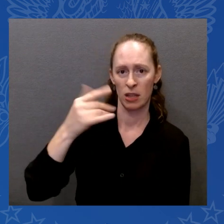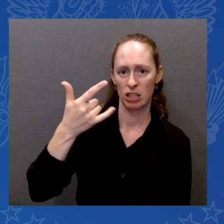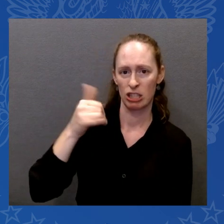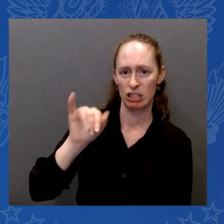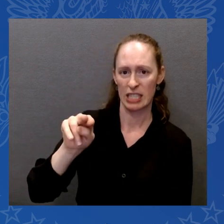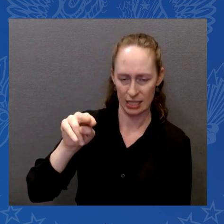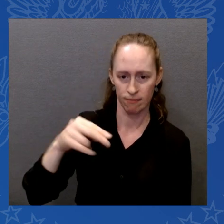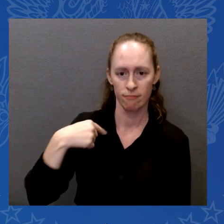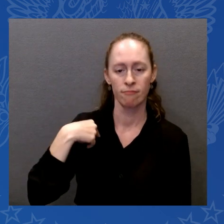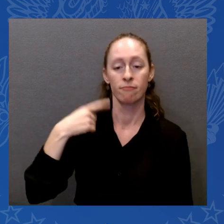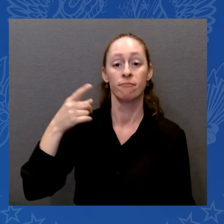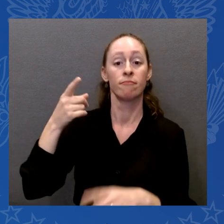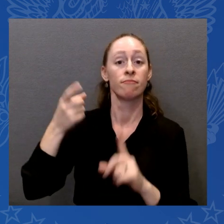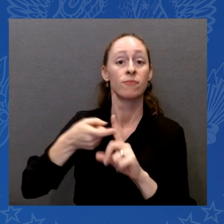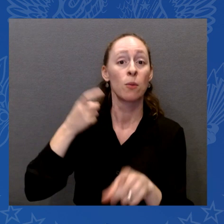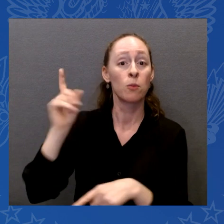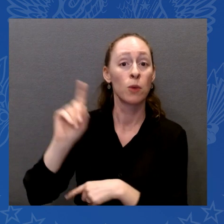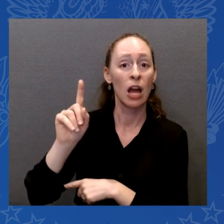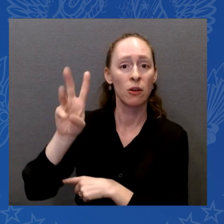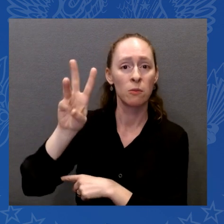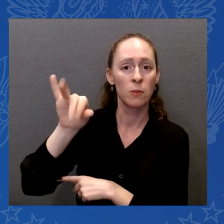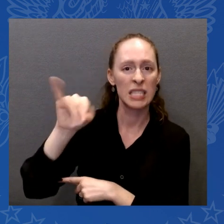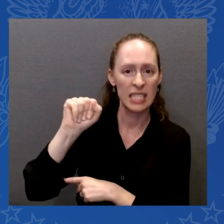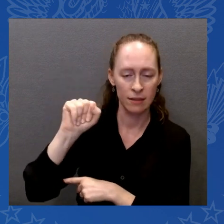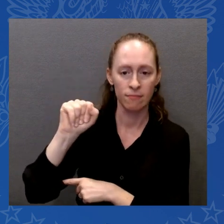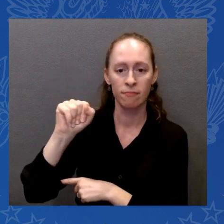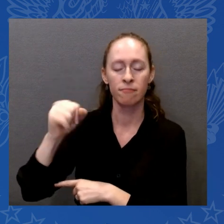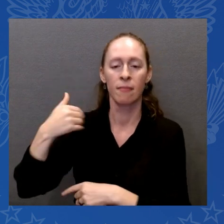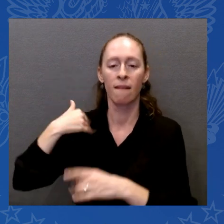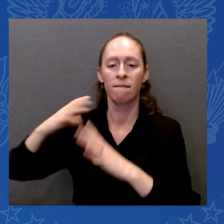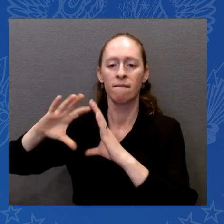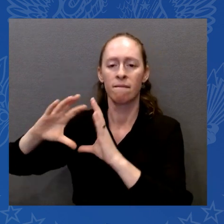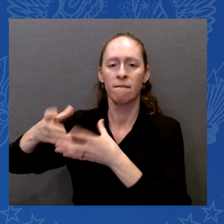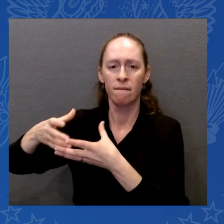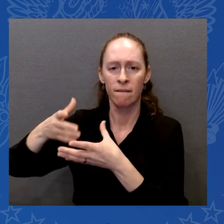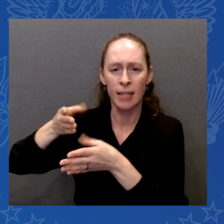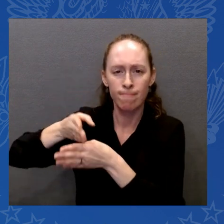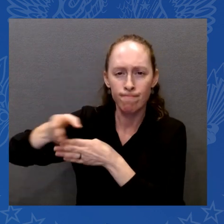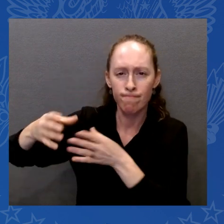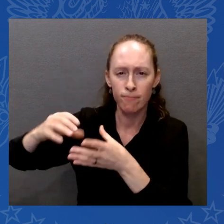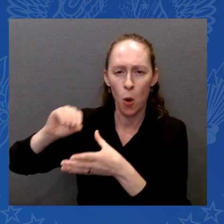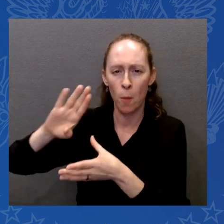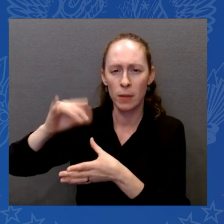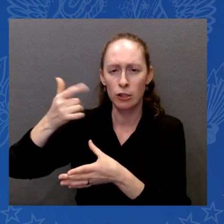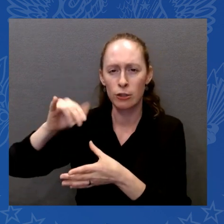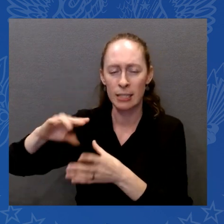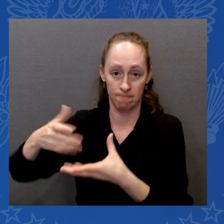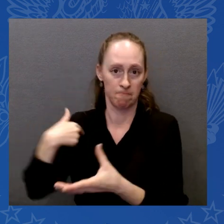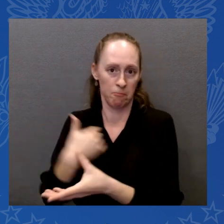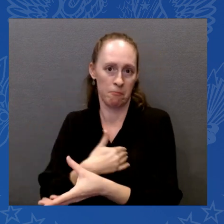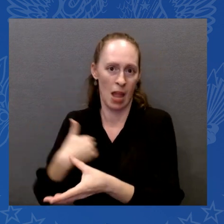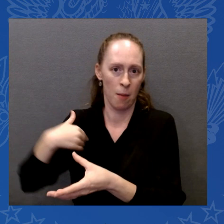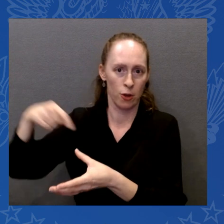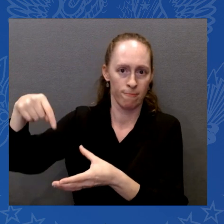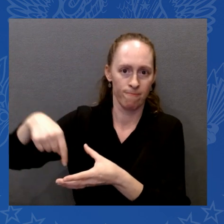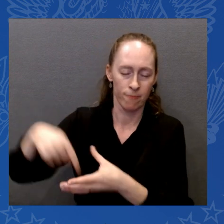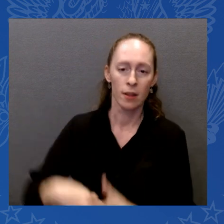of Obstetricians and Gynecologists. In my practice, I provide comprehensive care for women and underrepresented populations.